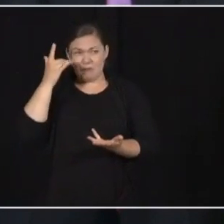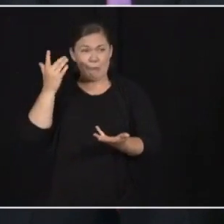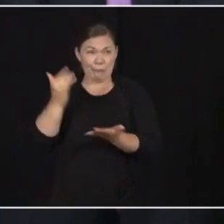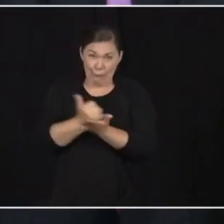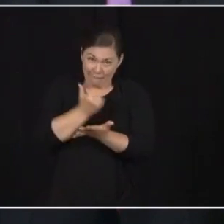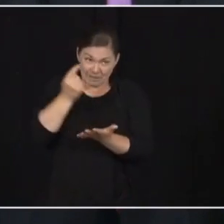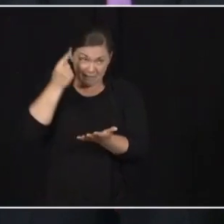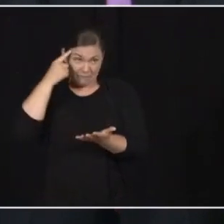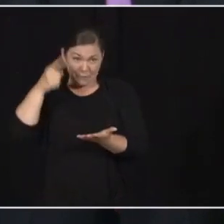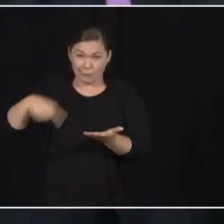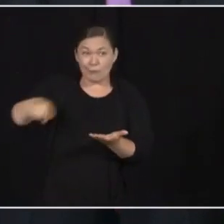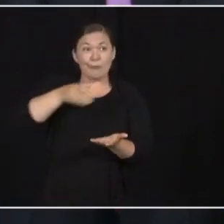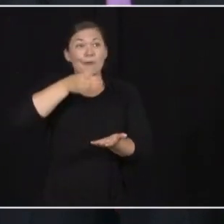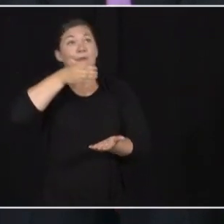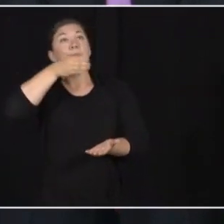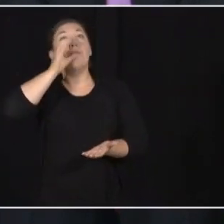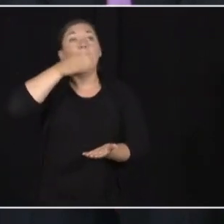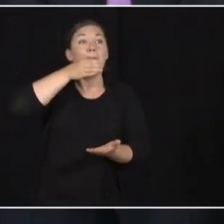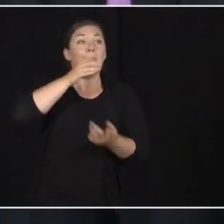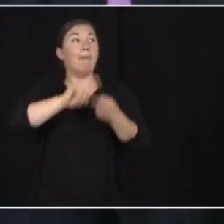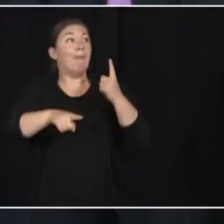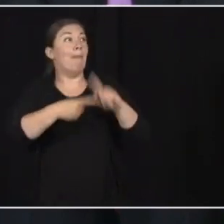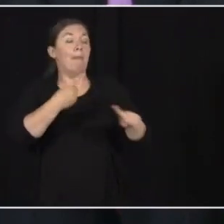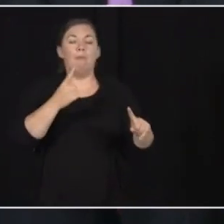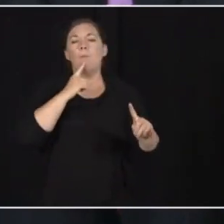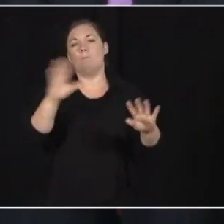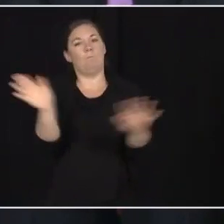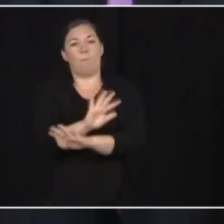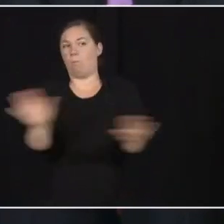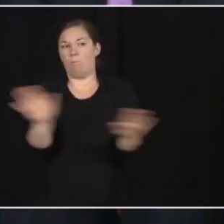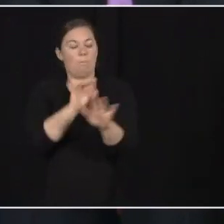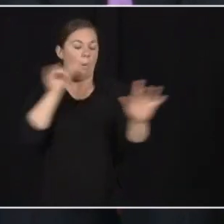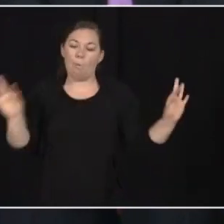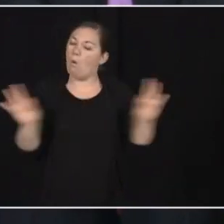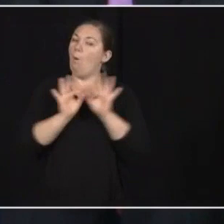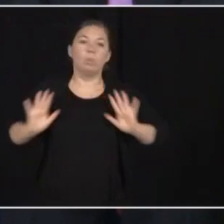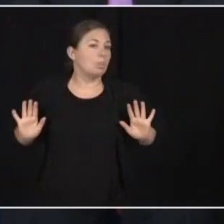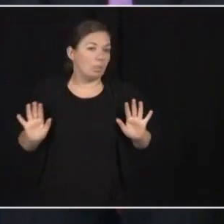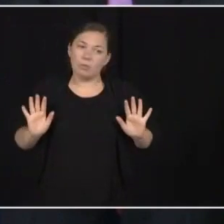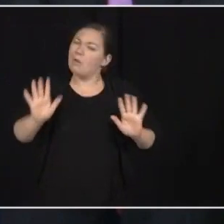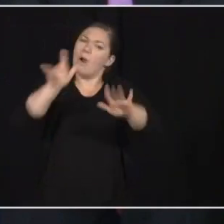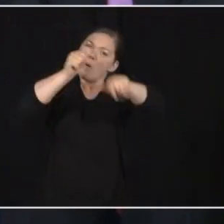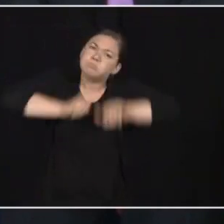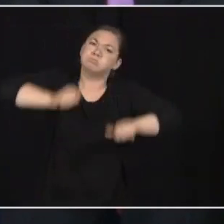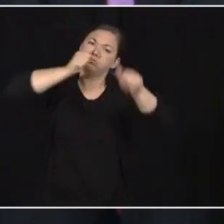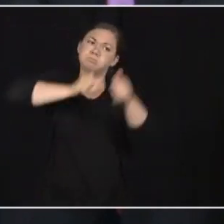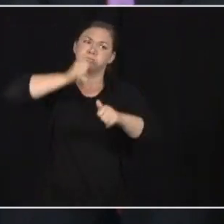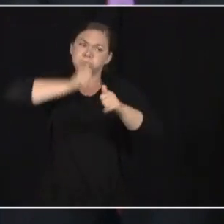Why? Over a couple of weeks. It's not worth it. Just not with it right now.